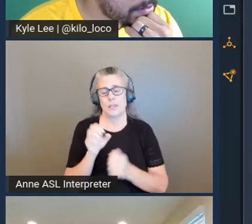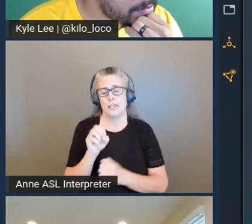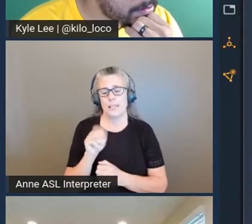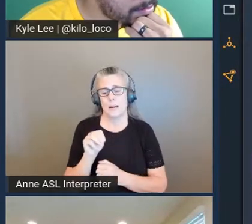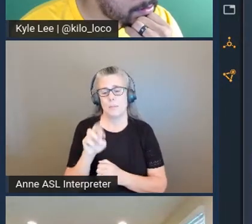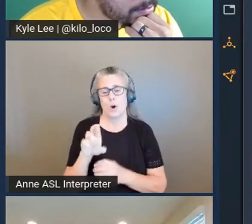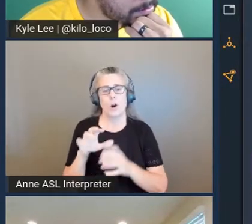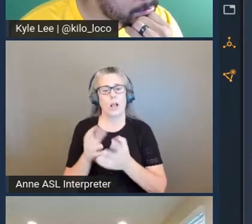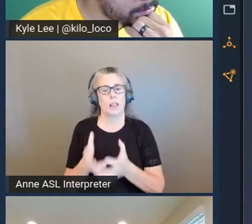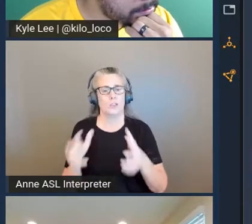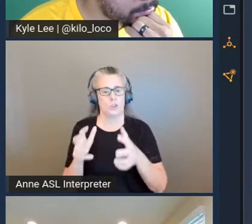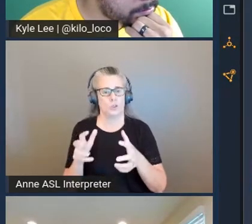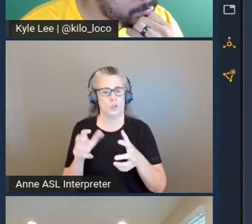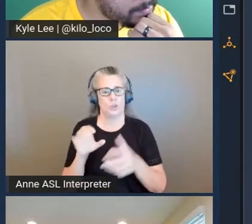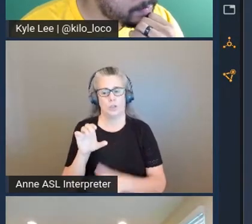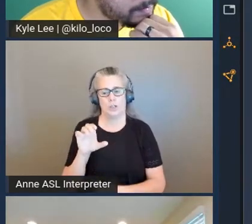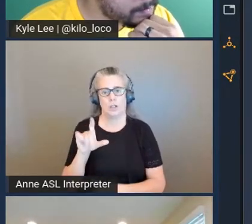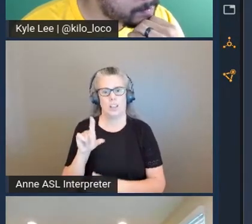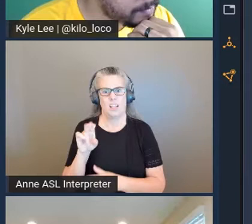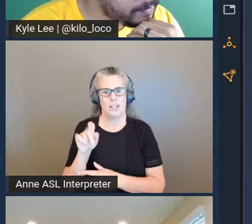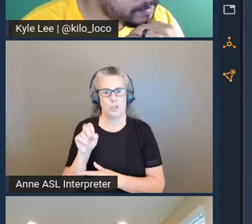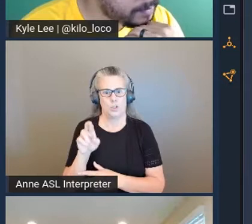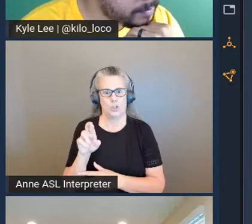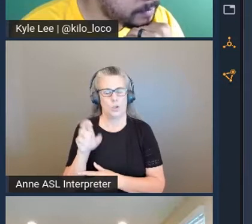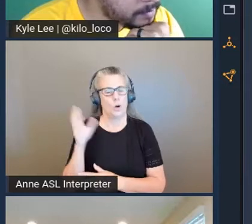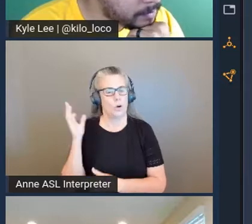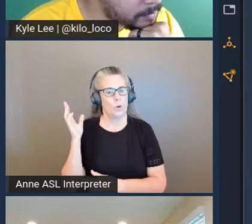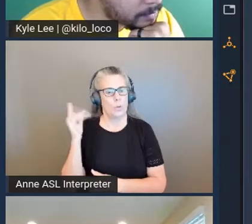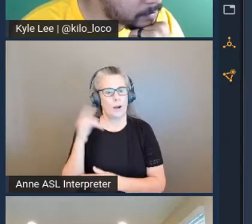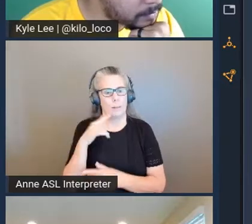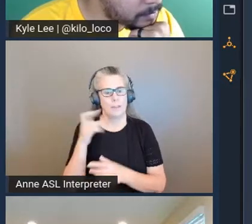to query a hive table, retrieve data and, and,